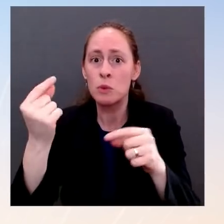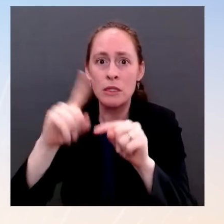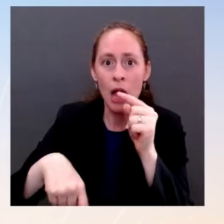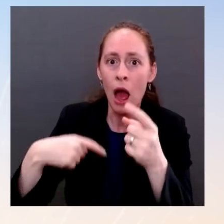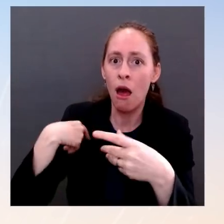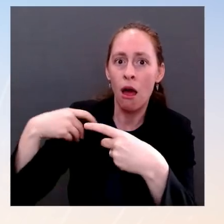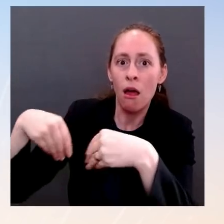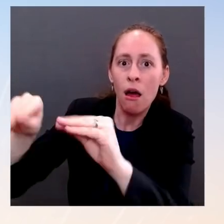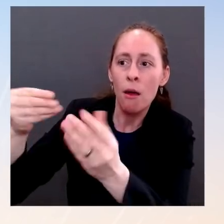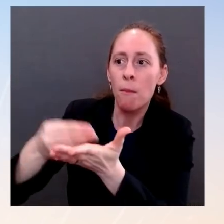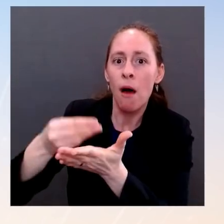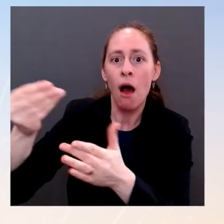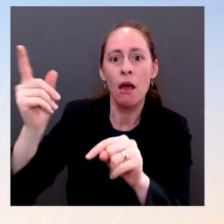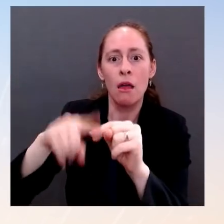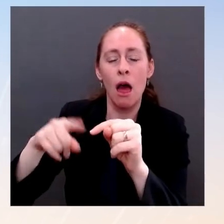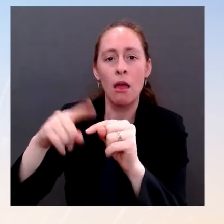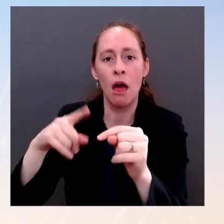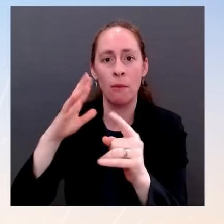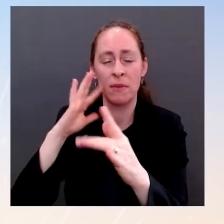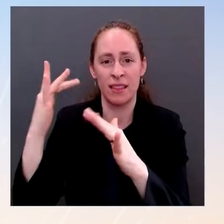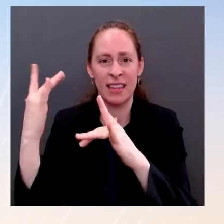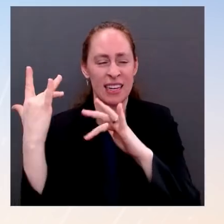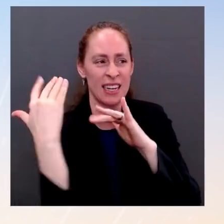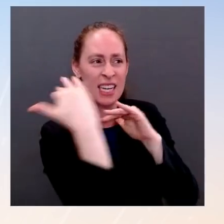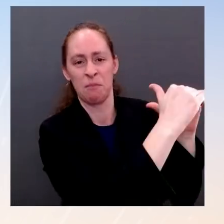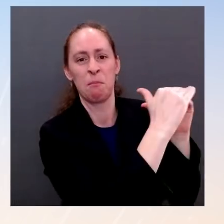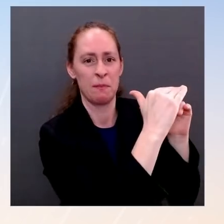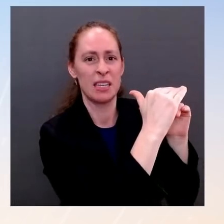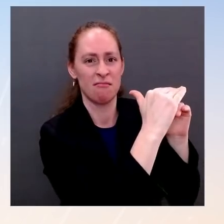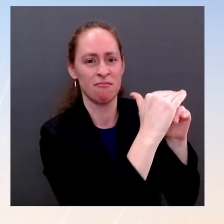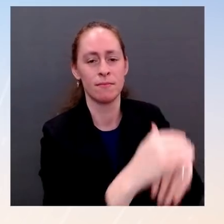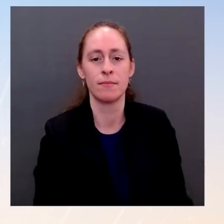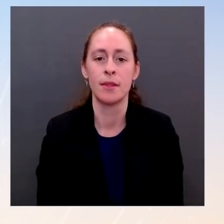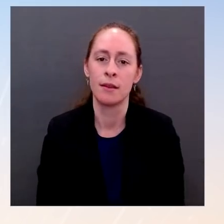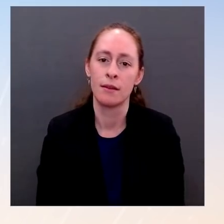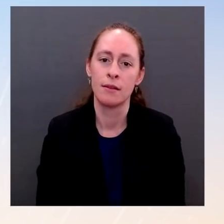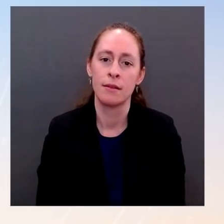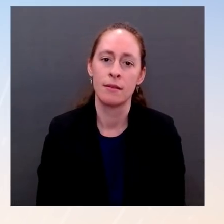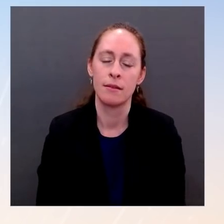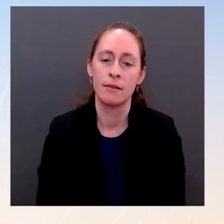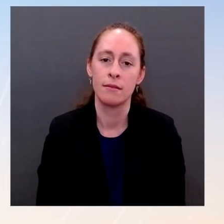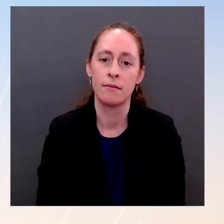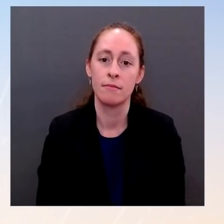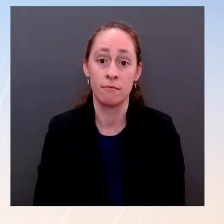that cannot compensate for its losses. This would be a strategic defeat for Russia, pure and simple.